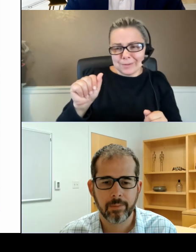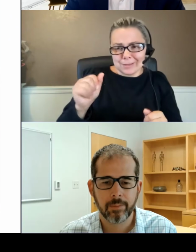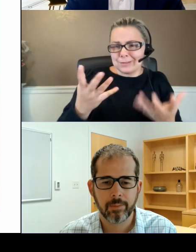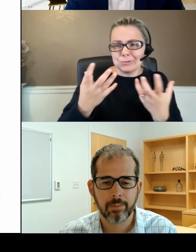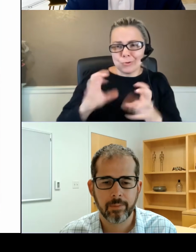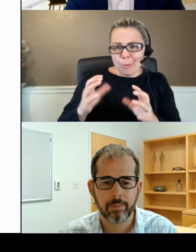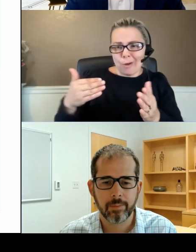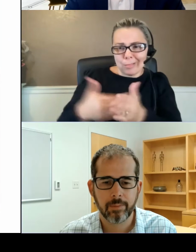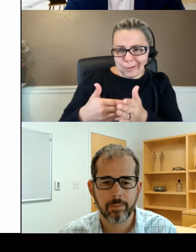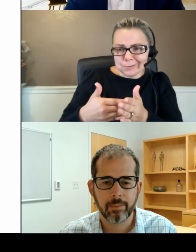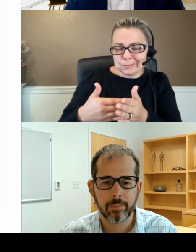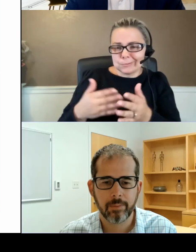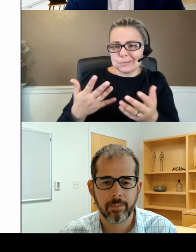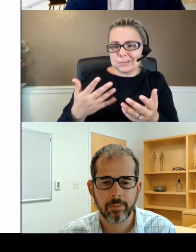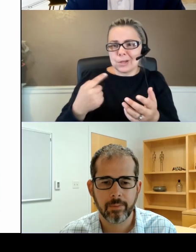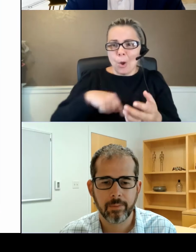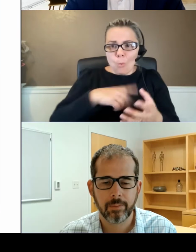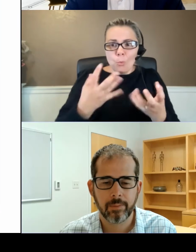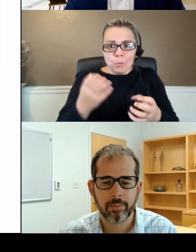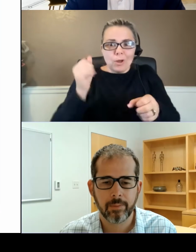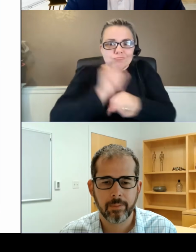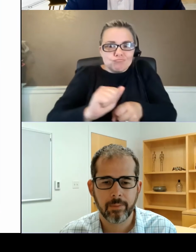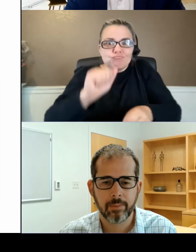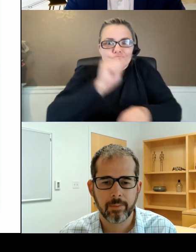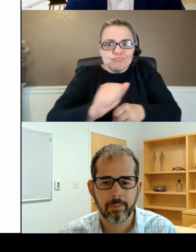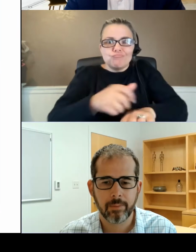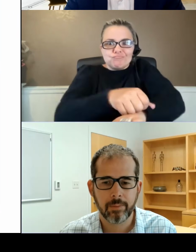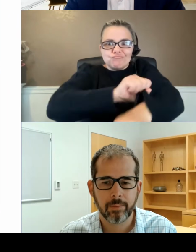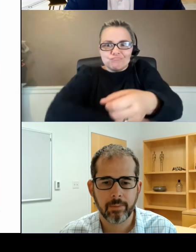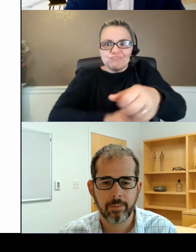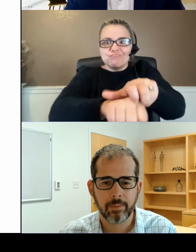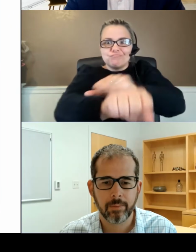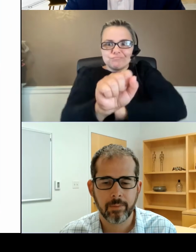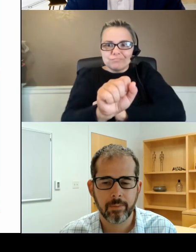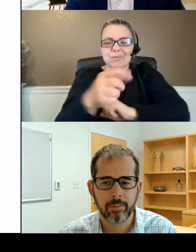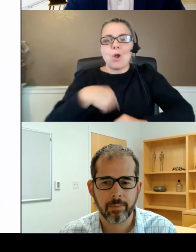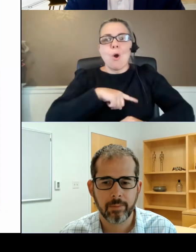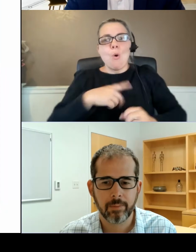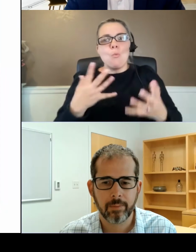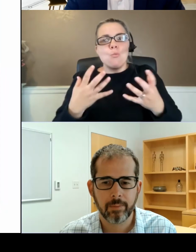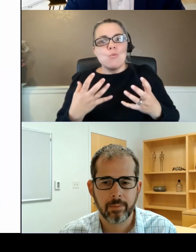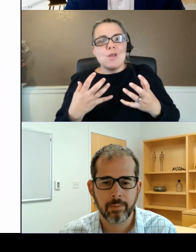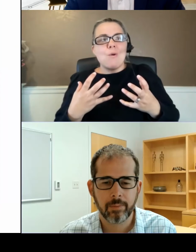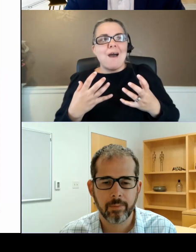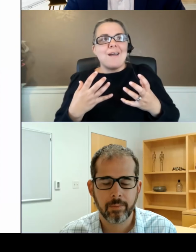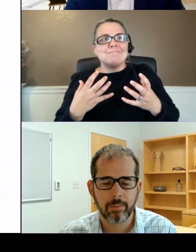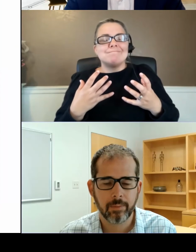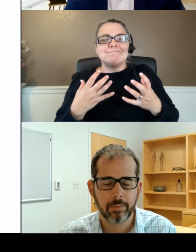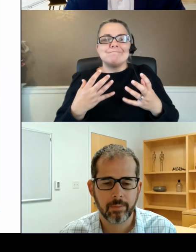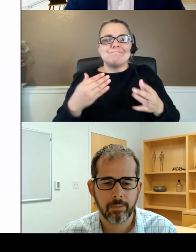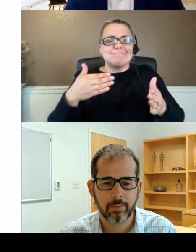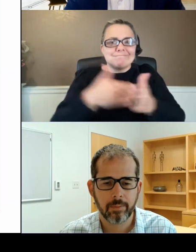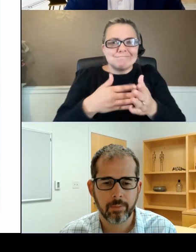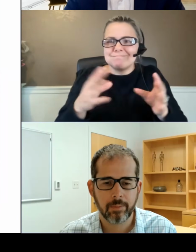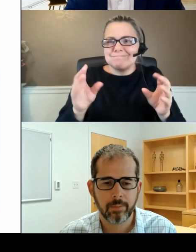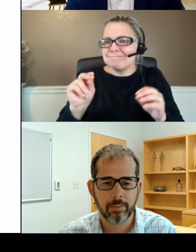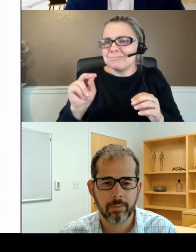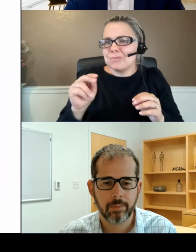doing work. And so we're more likely to raise a kind question and ask for attention and ask